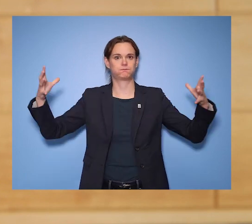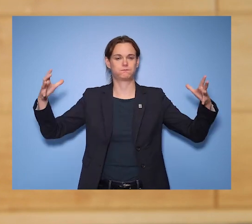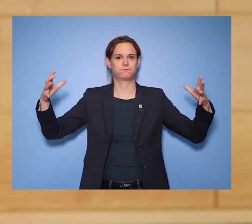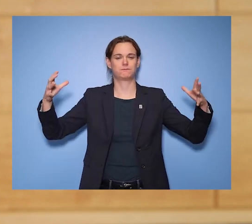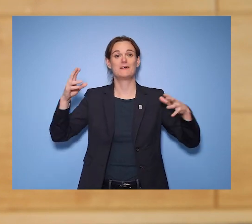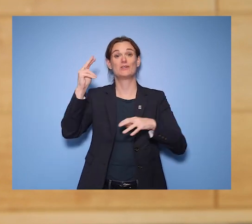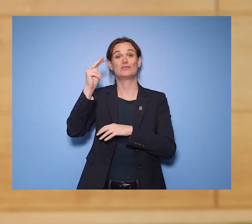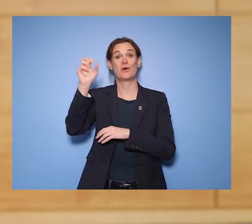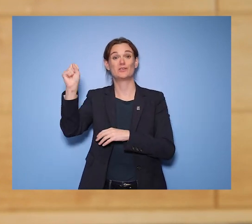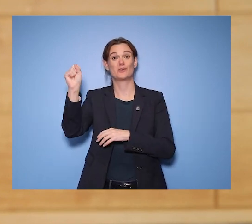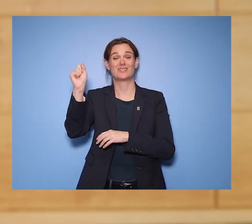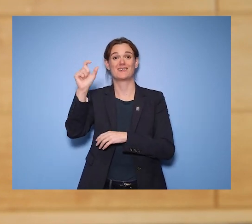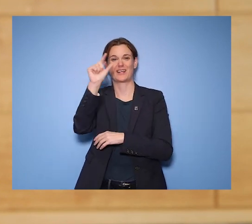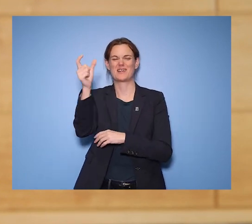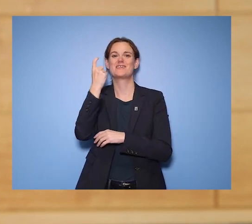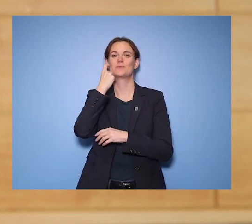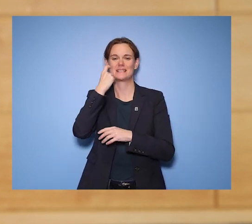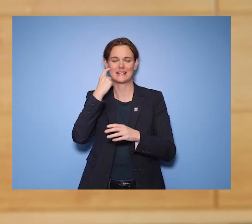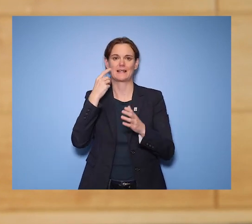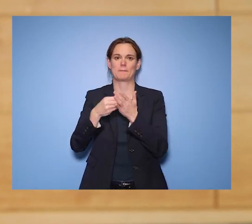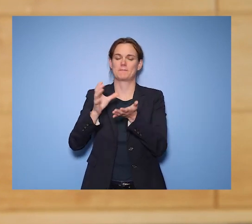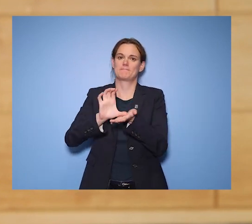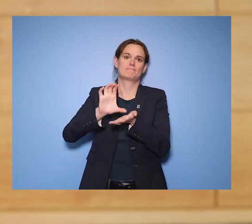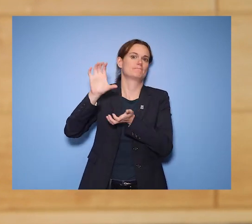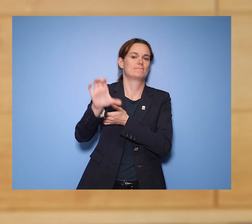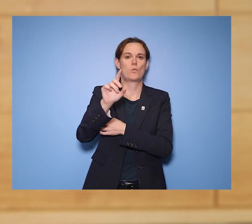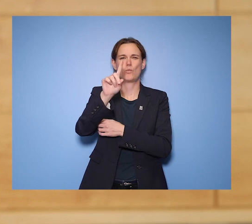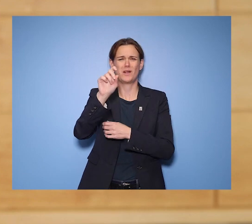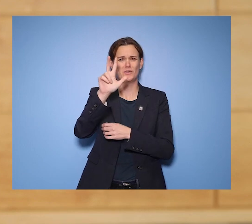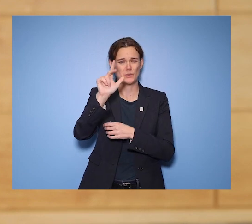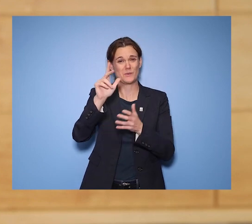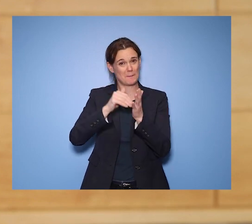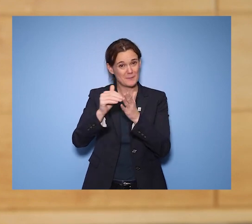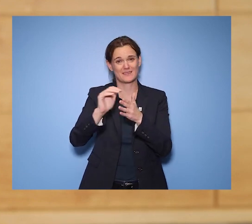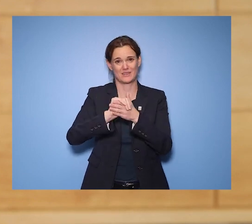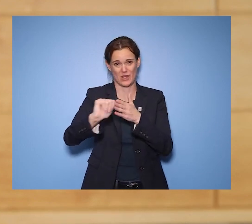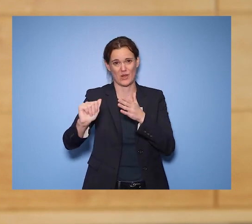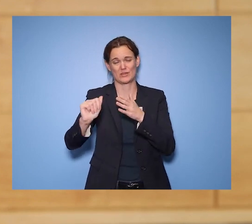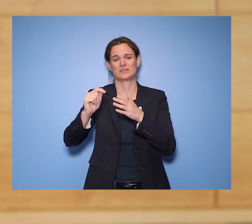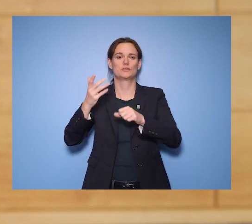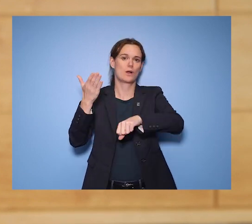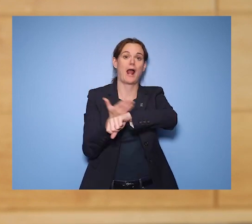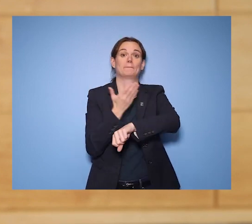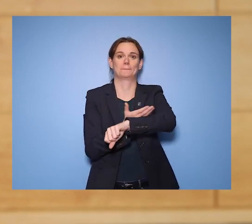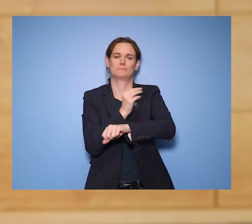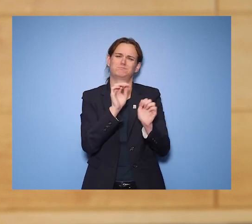Nova Scotia had just made a landmark commitment of $123 million to modernize facilities right